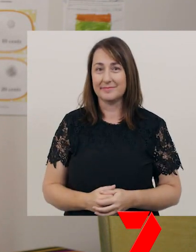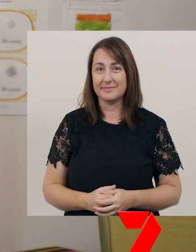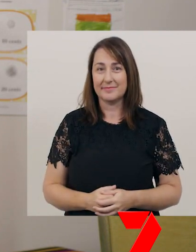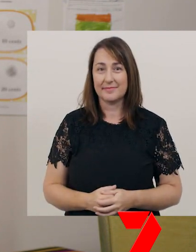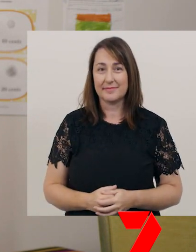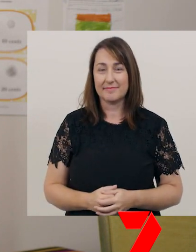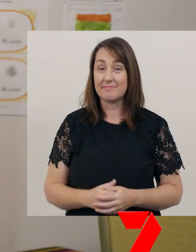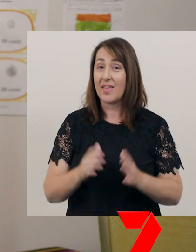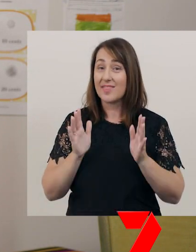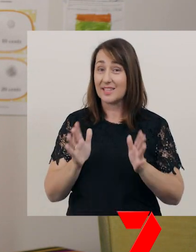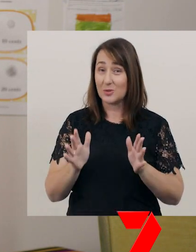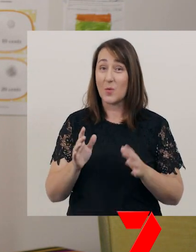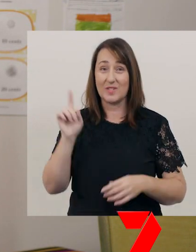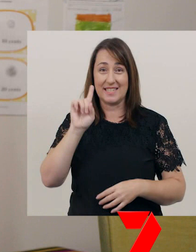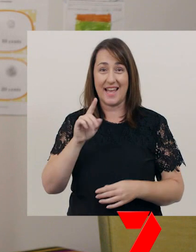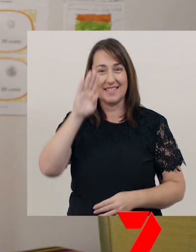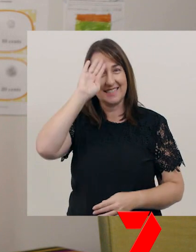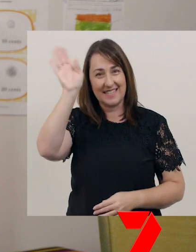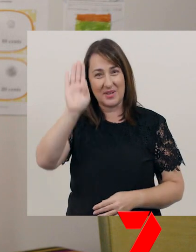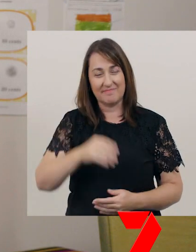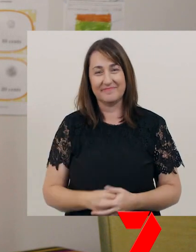Well, that’s it for today. See you next time.